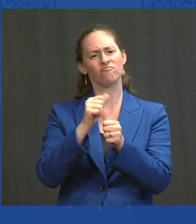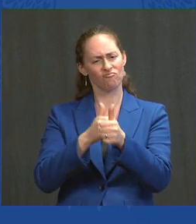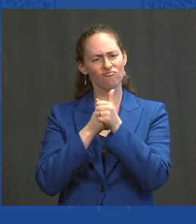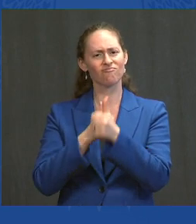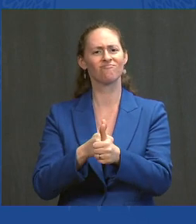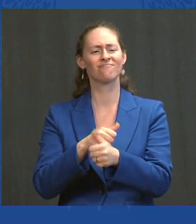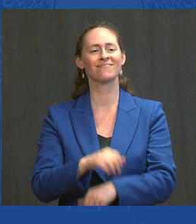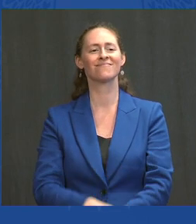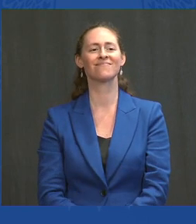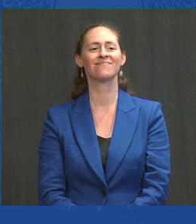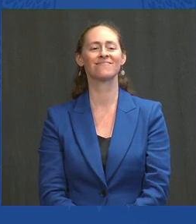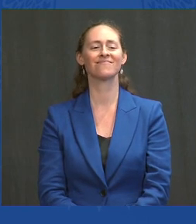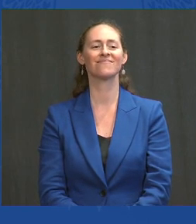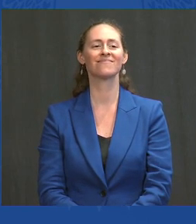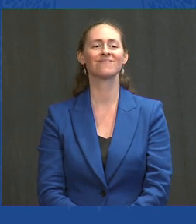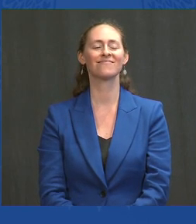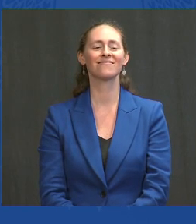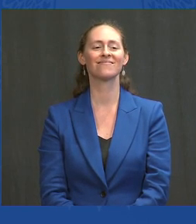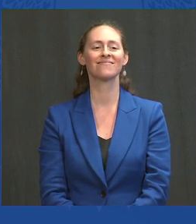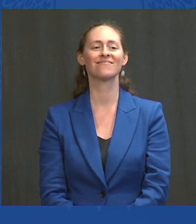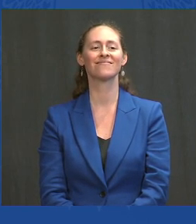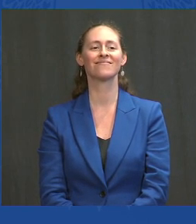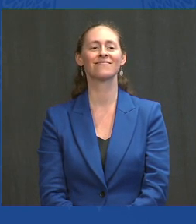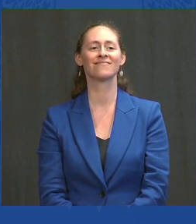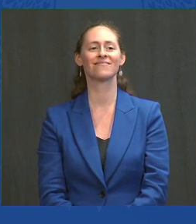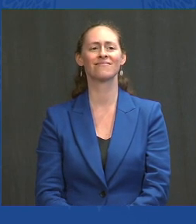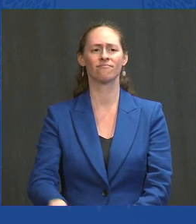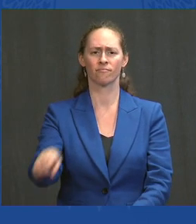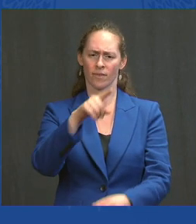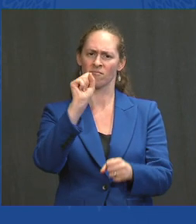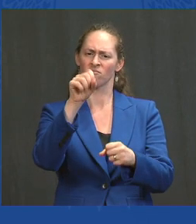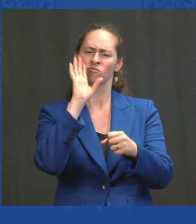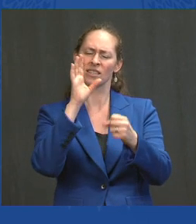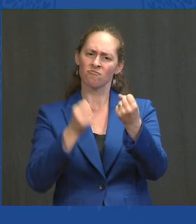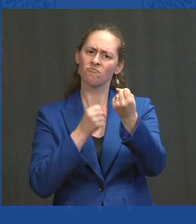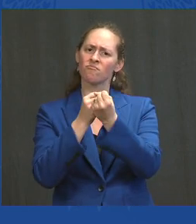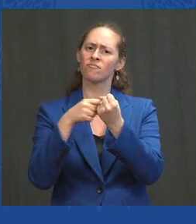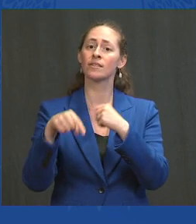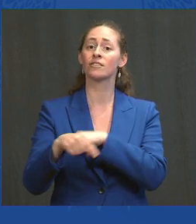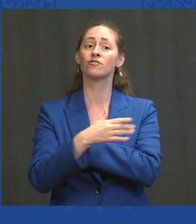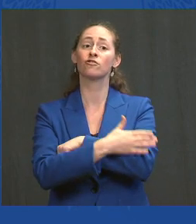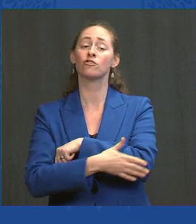and abjure all allegiance and fidelity